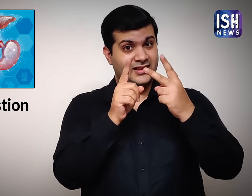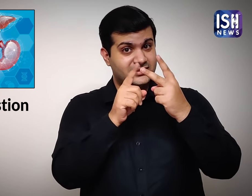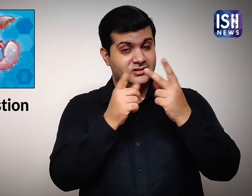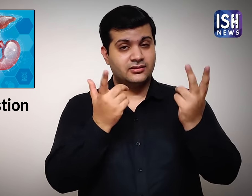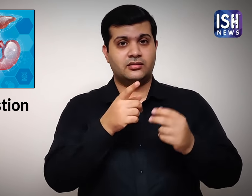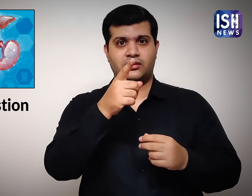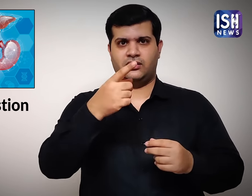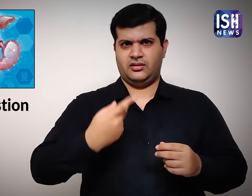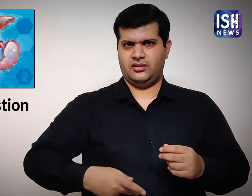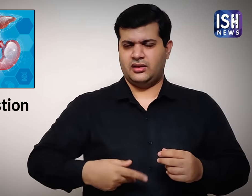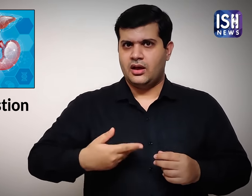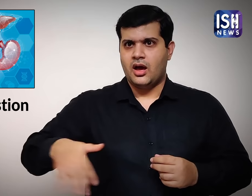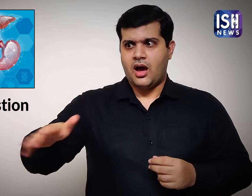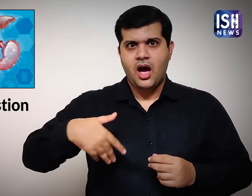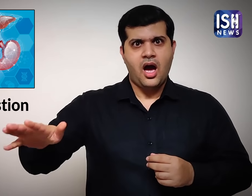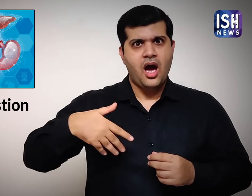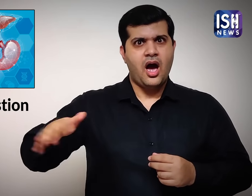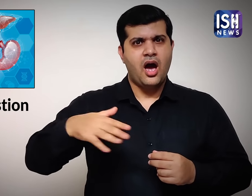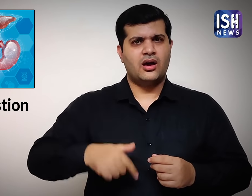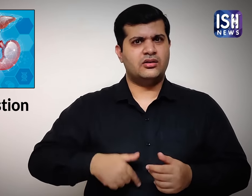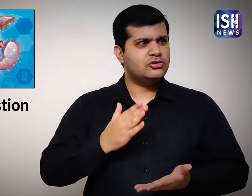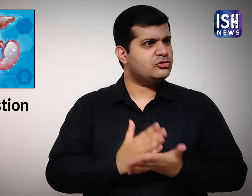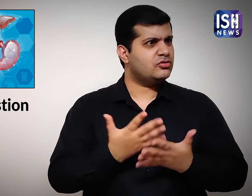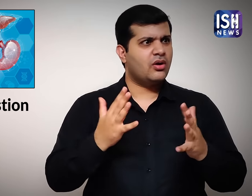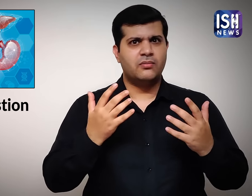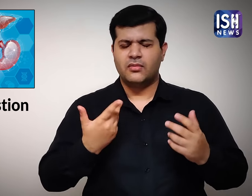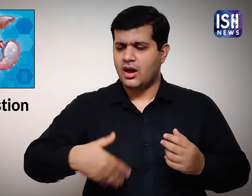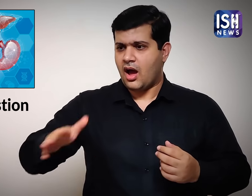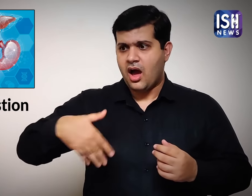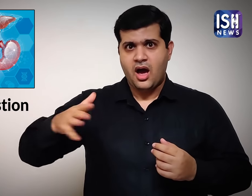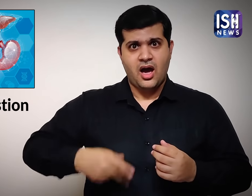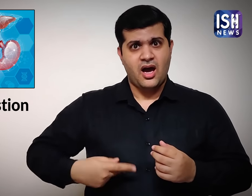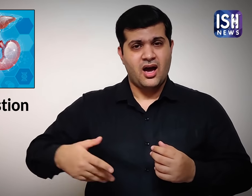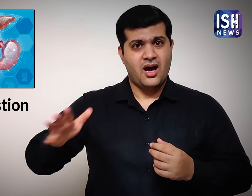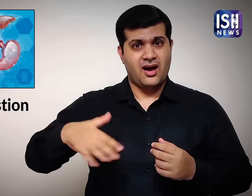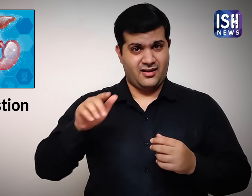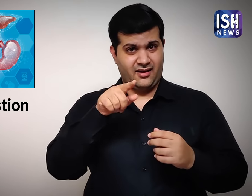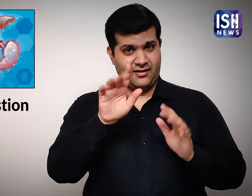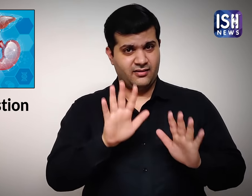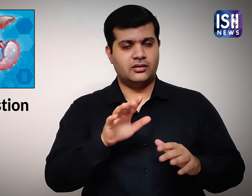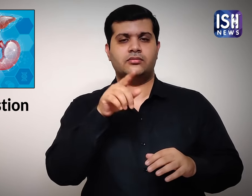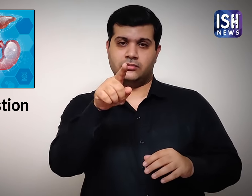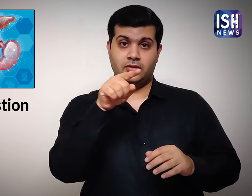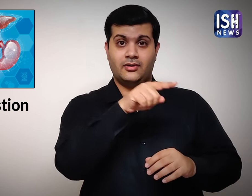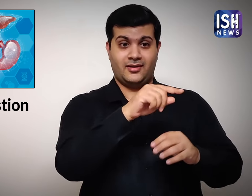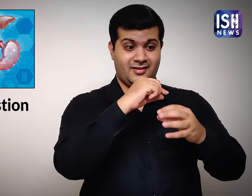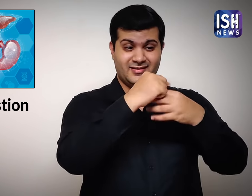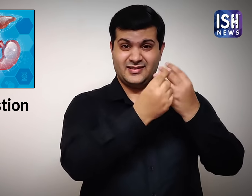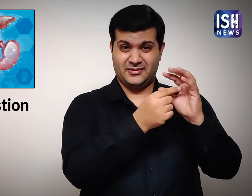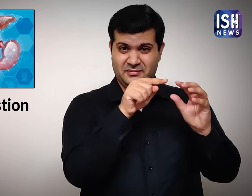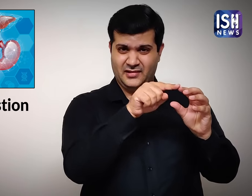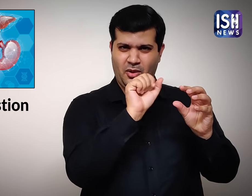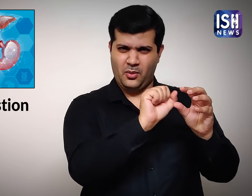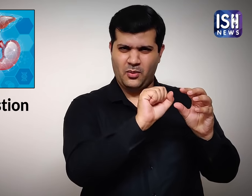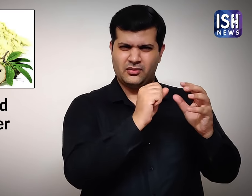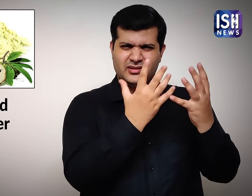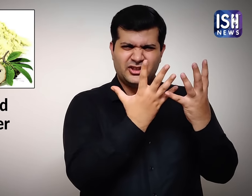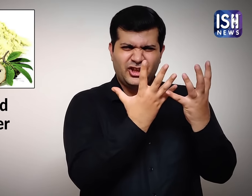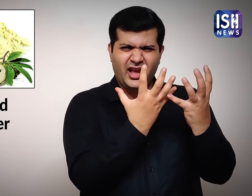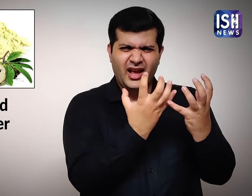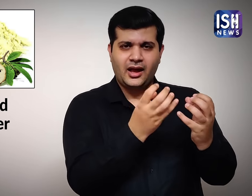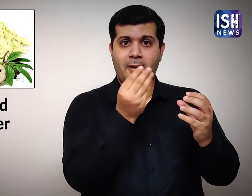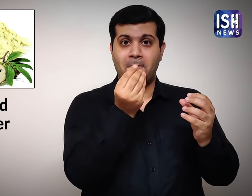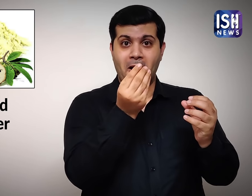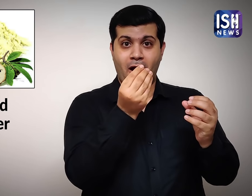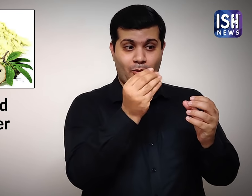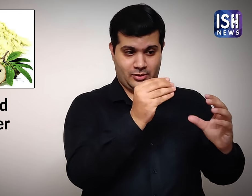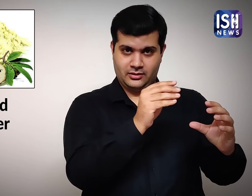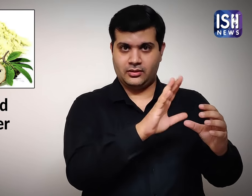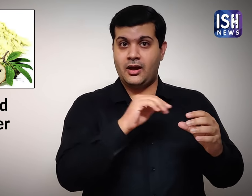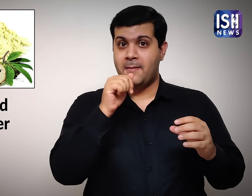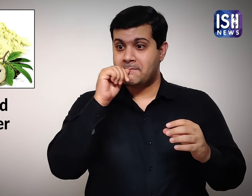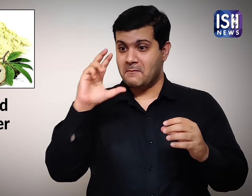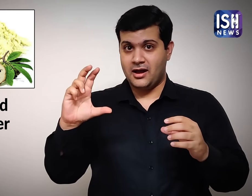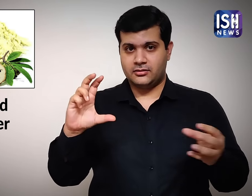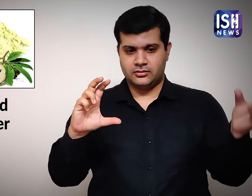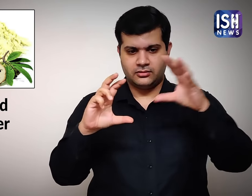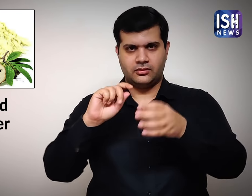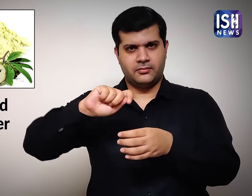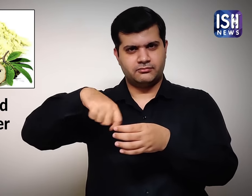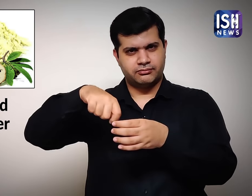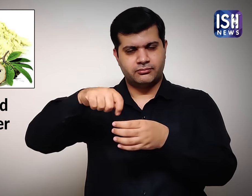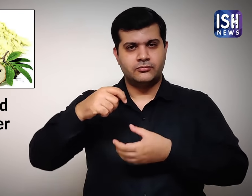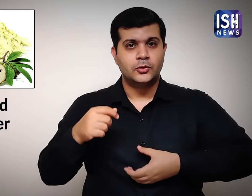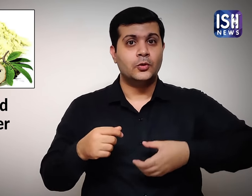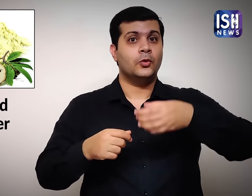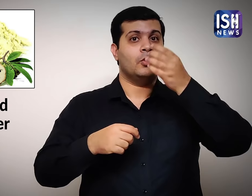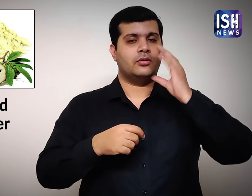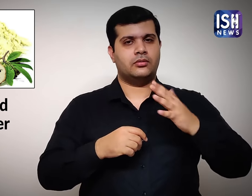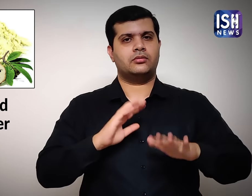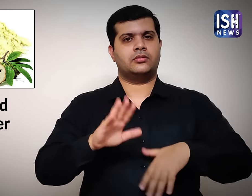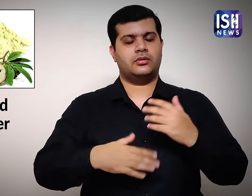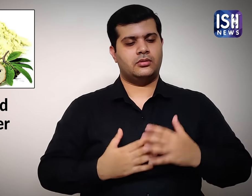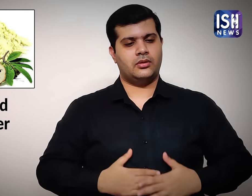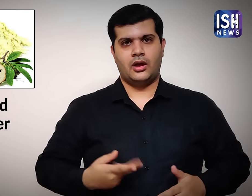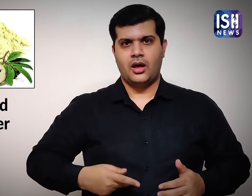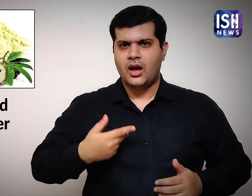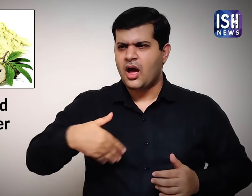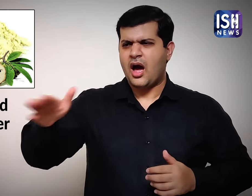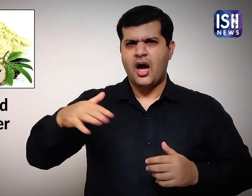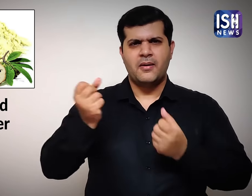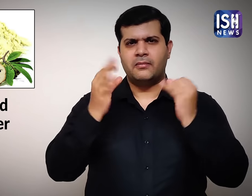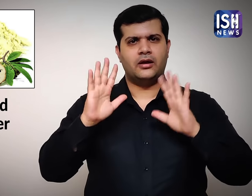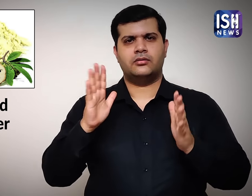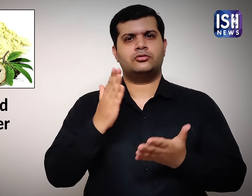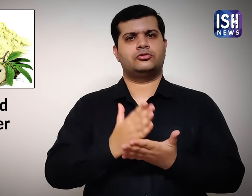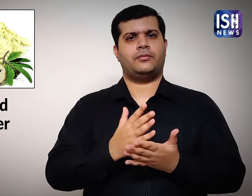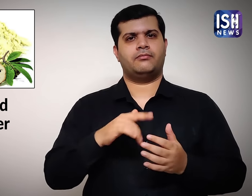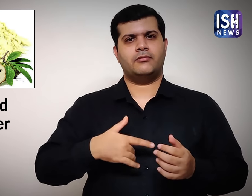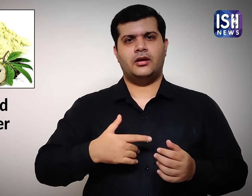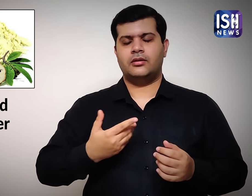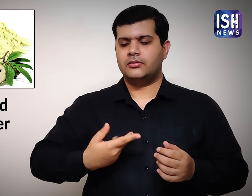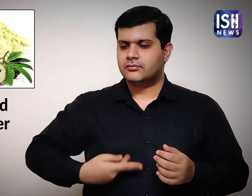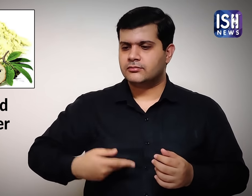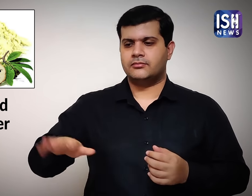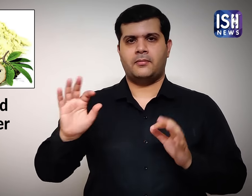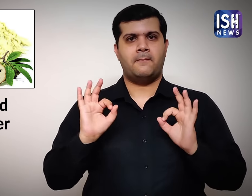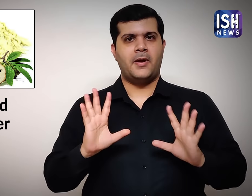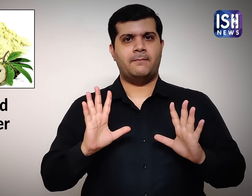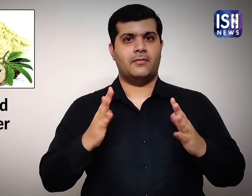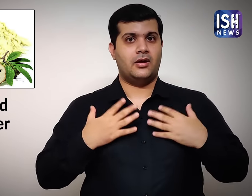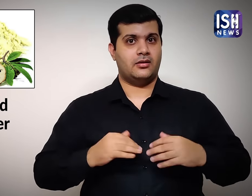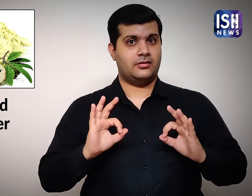Dried custard apple powder mixed with water can help treat diarrhoea.